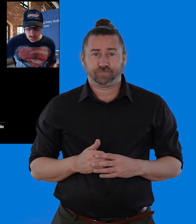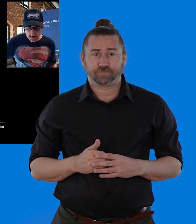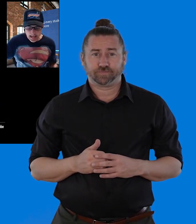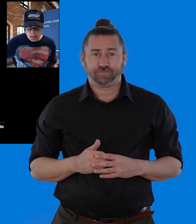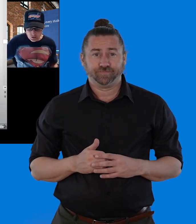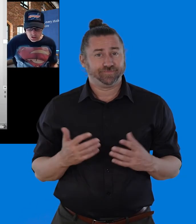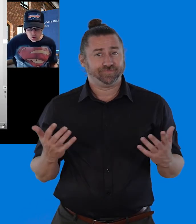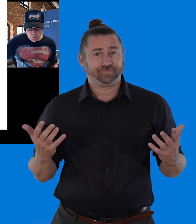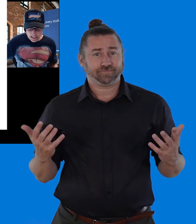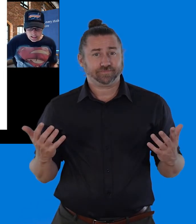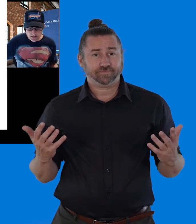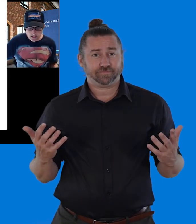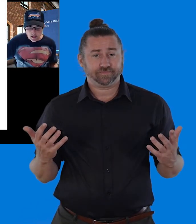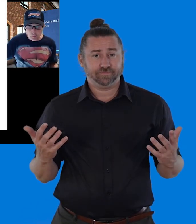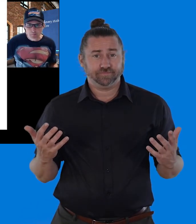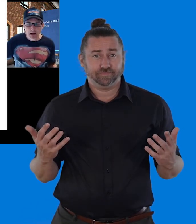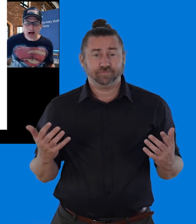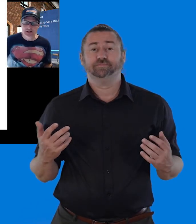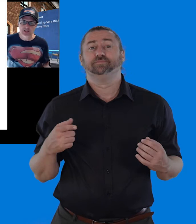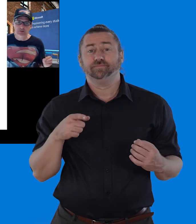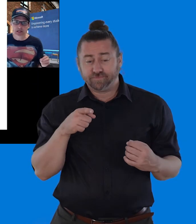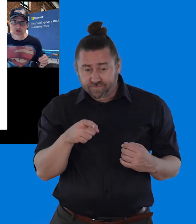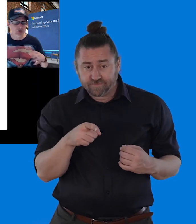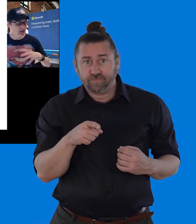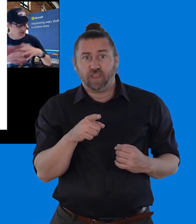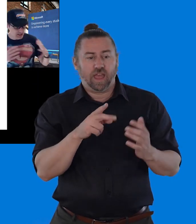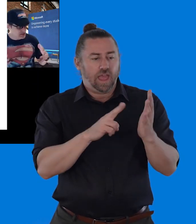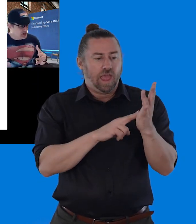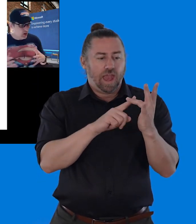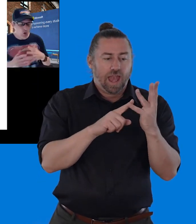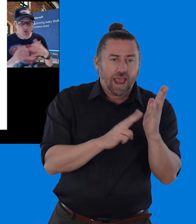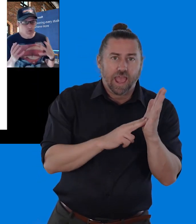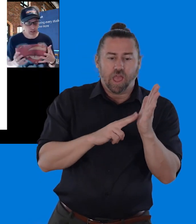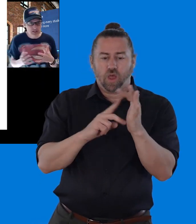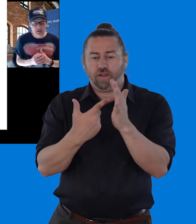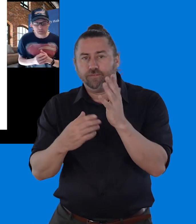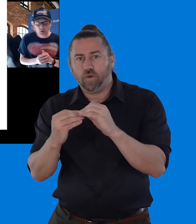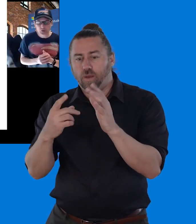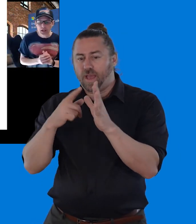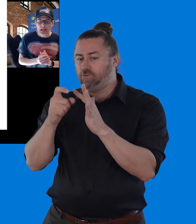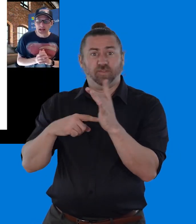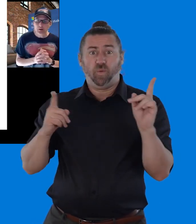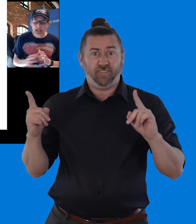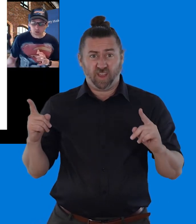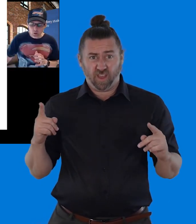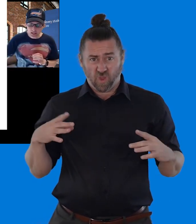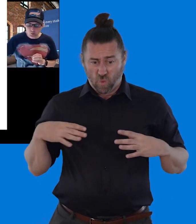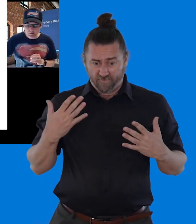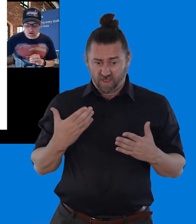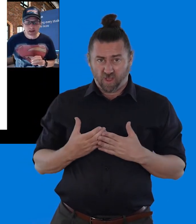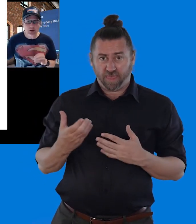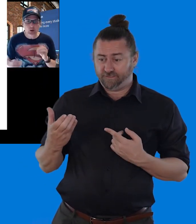And it'll also read the parts of speech to us, et cetera, all from inside the phone. Now again, where do we find that?